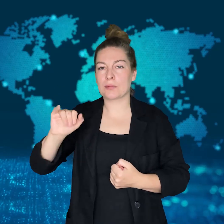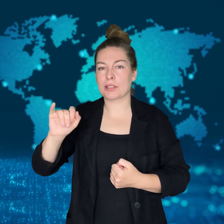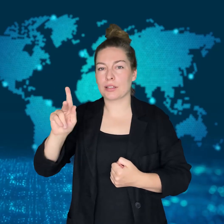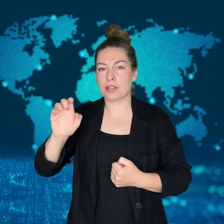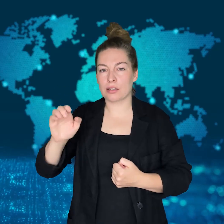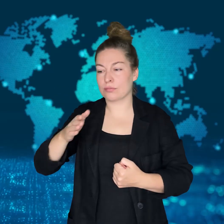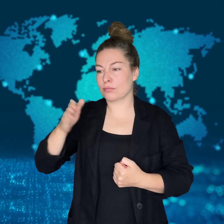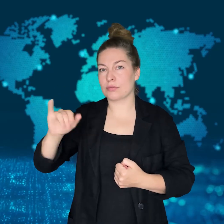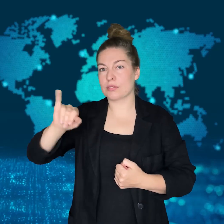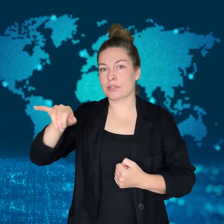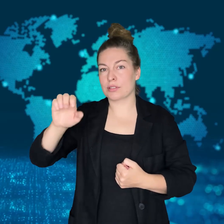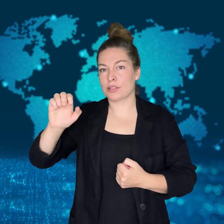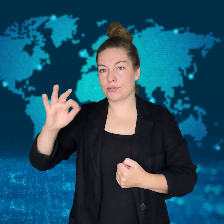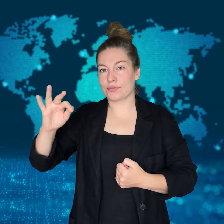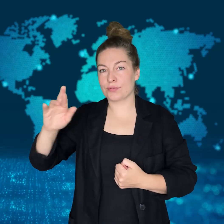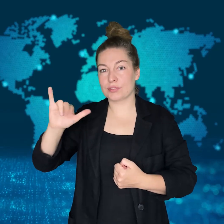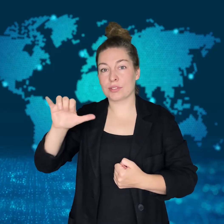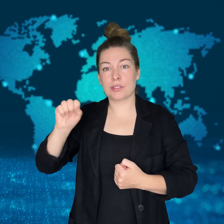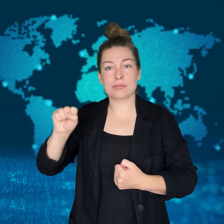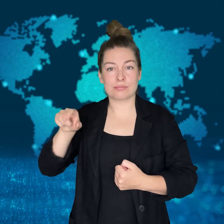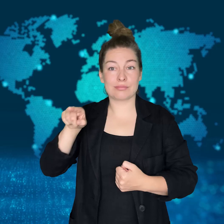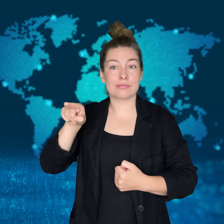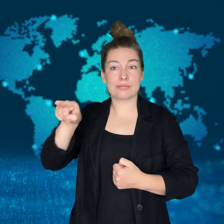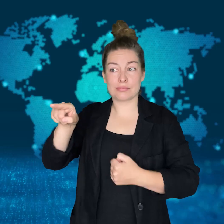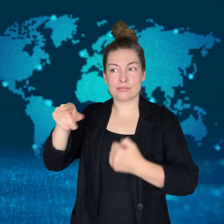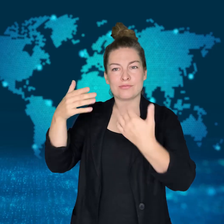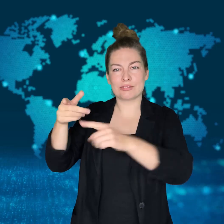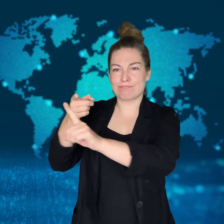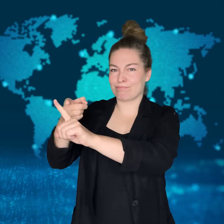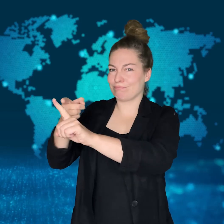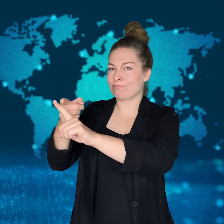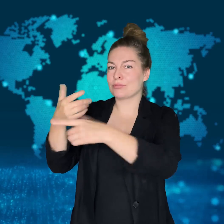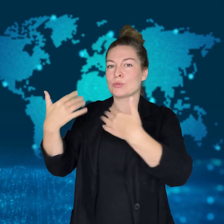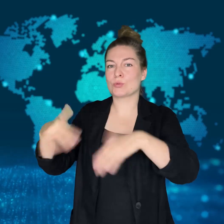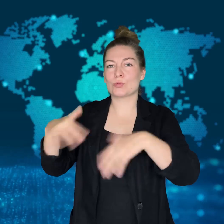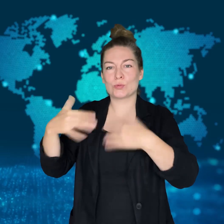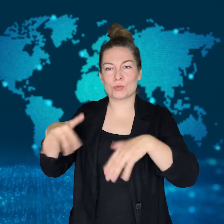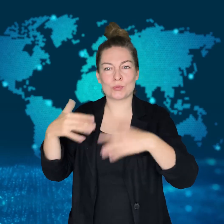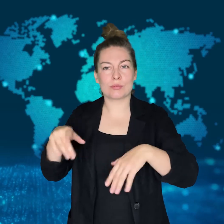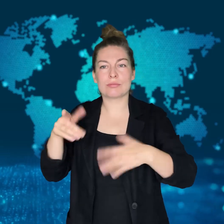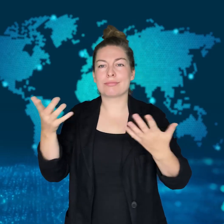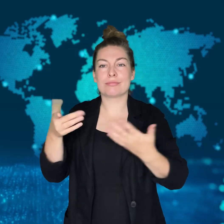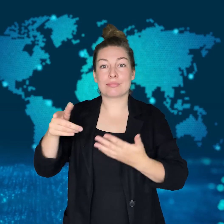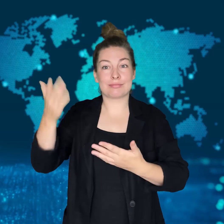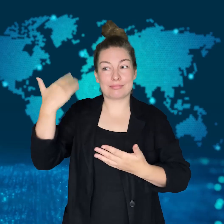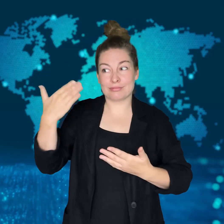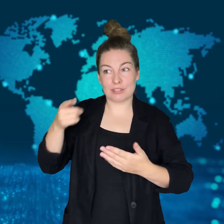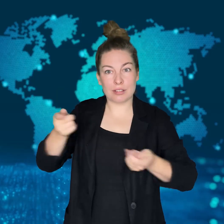and discrimination against some of his staff,